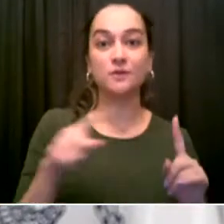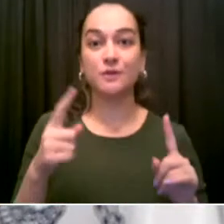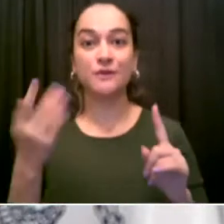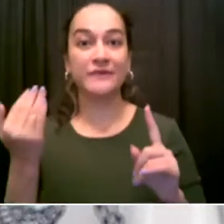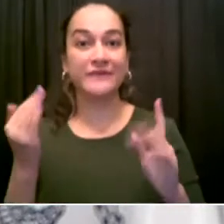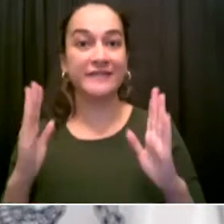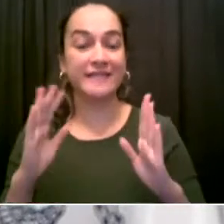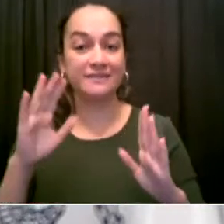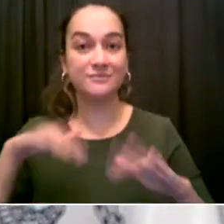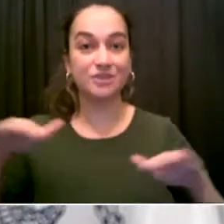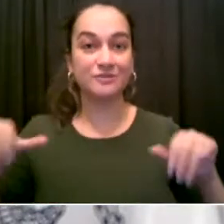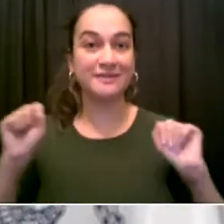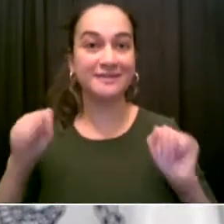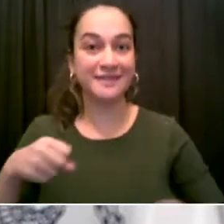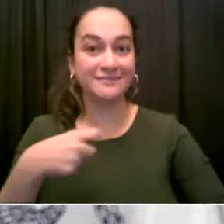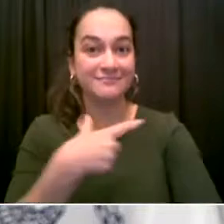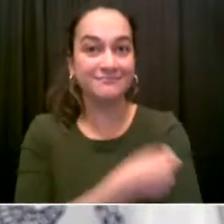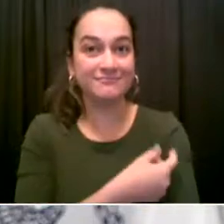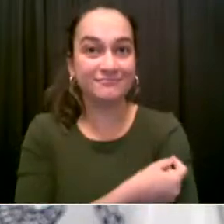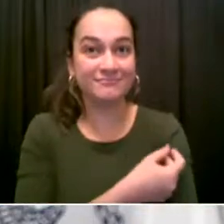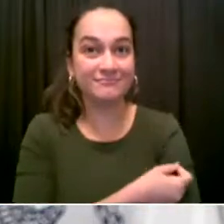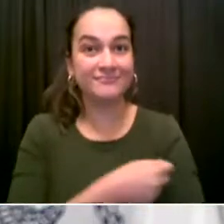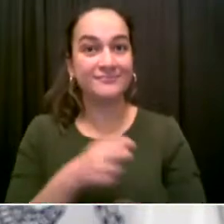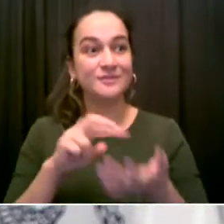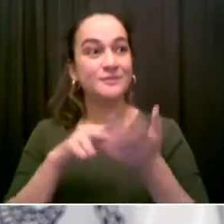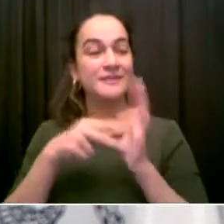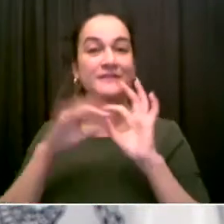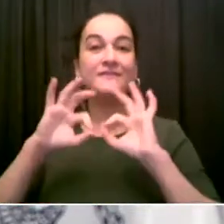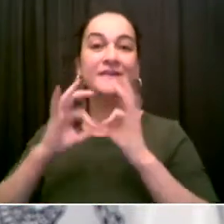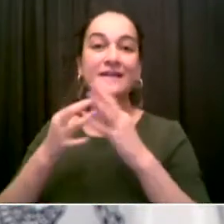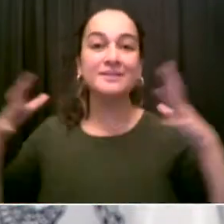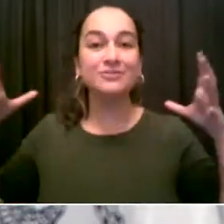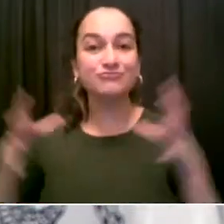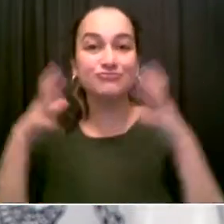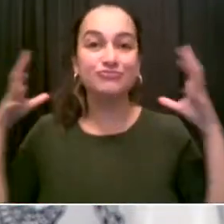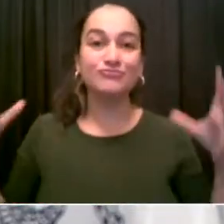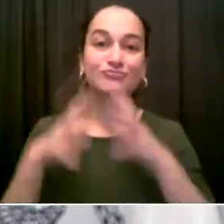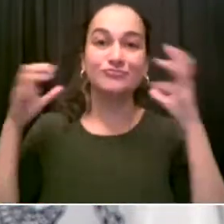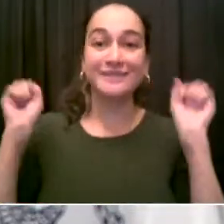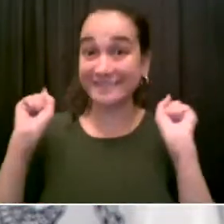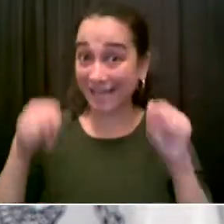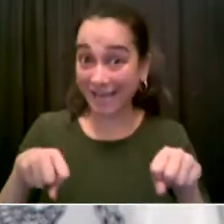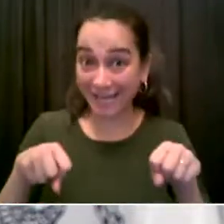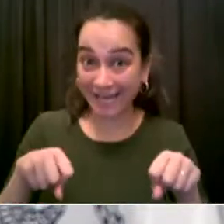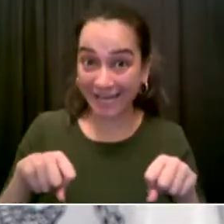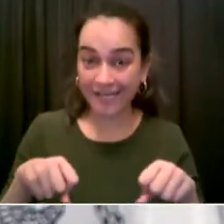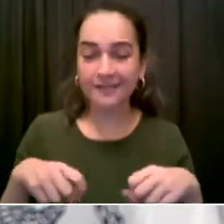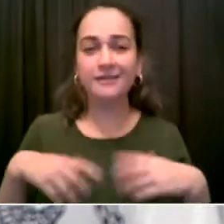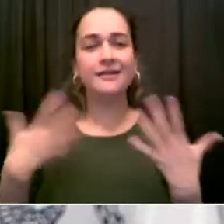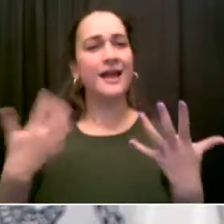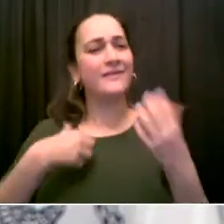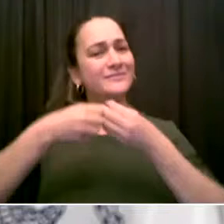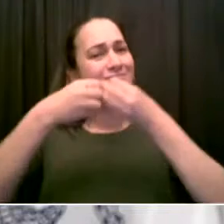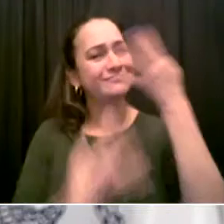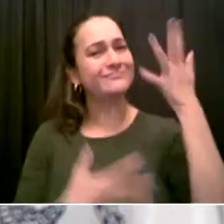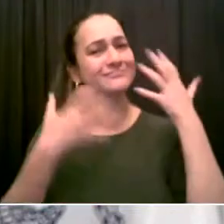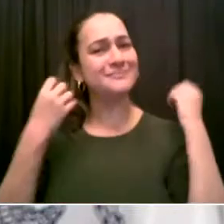CHANGE THE DISCSIUSON. IT CAN BE A FAMILY THING TO GET